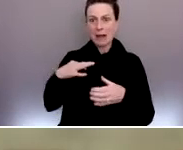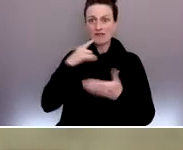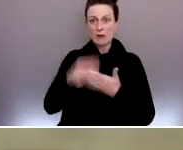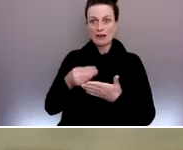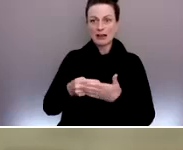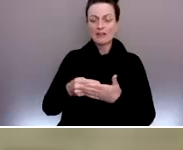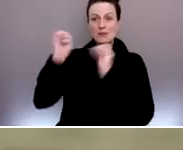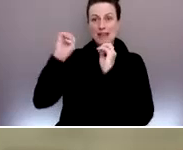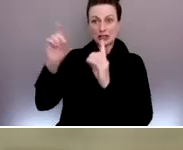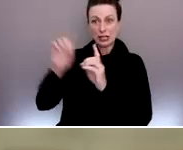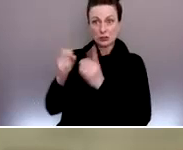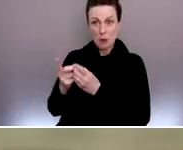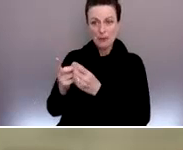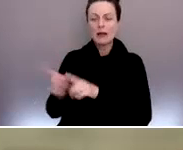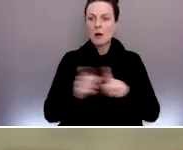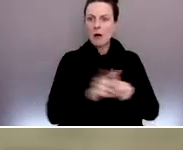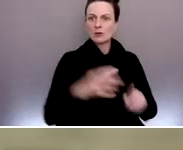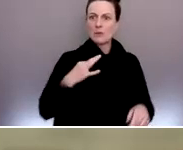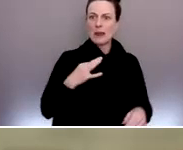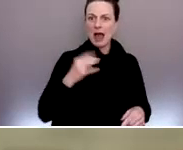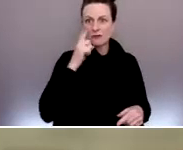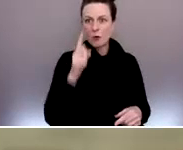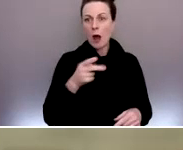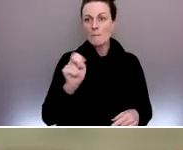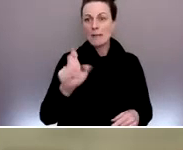department, as well as applying for grants.